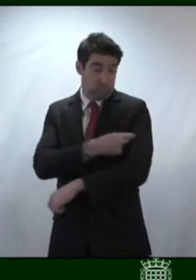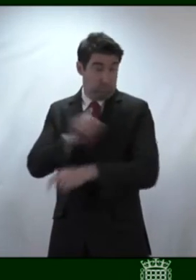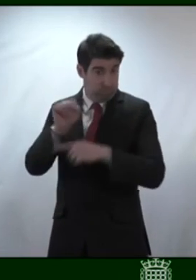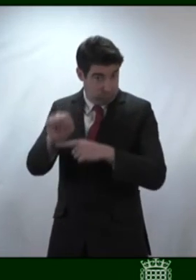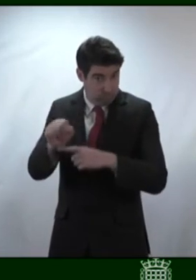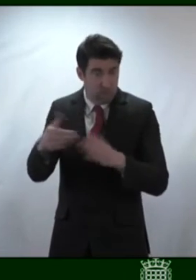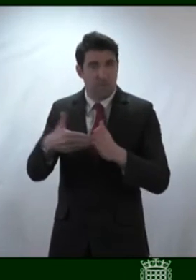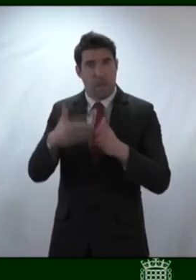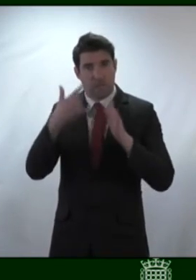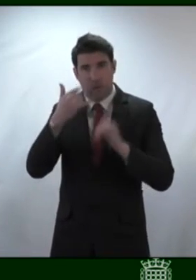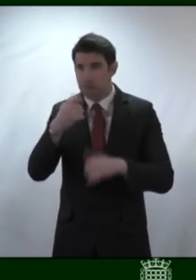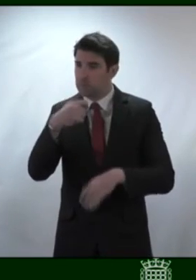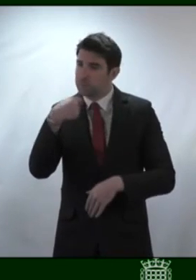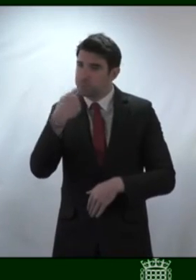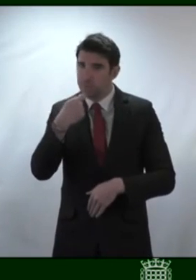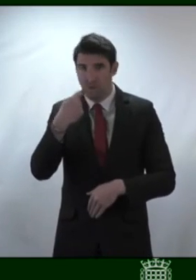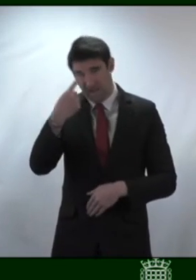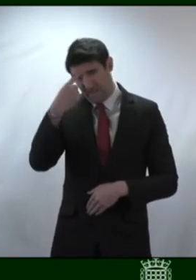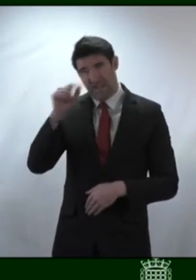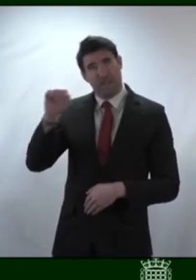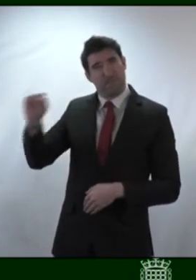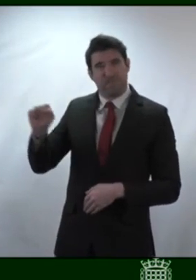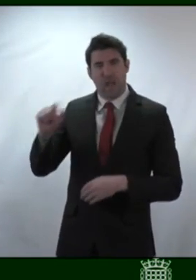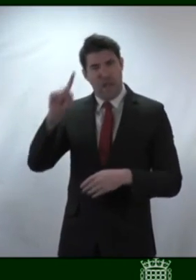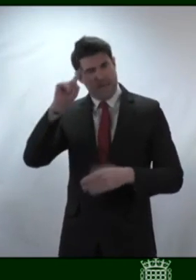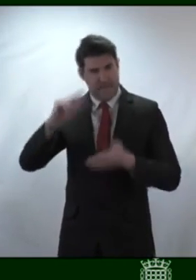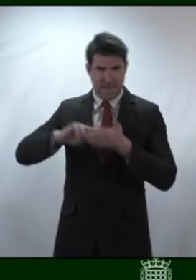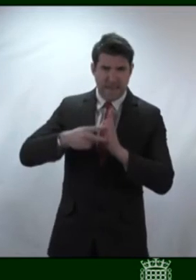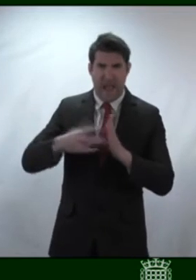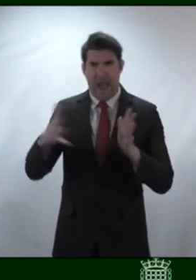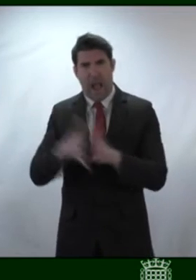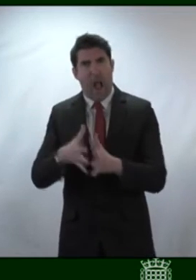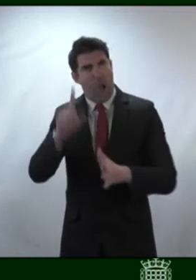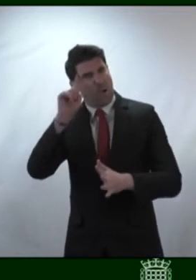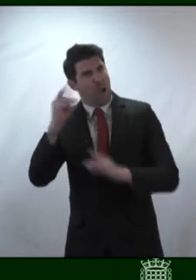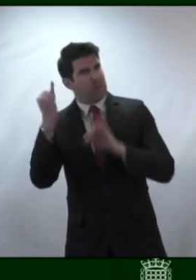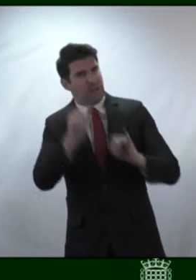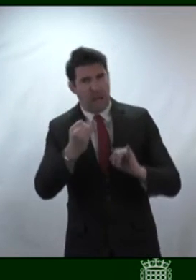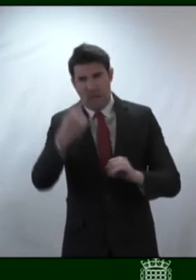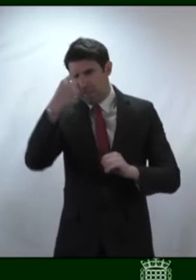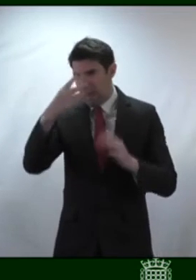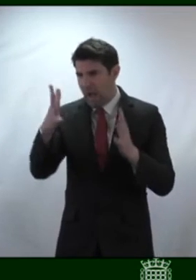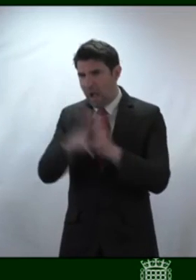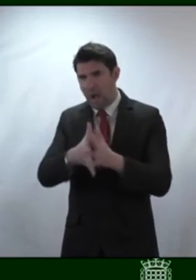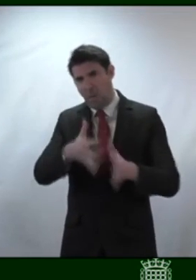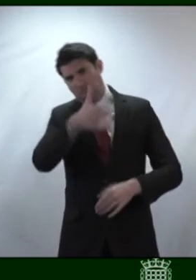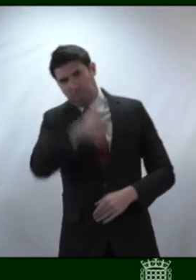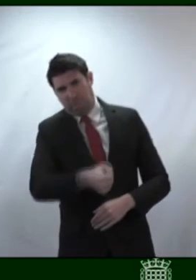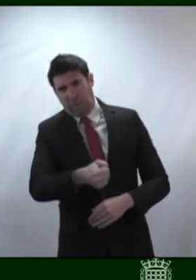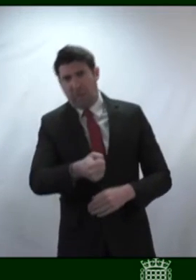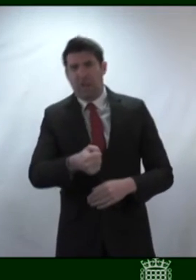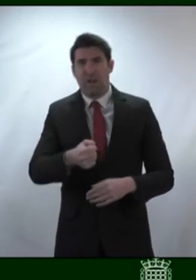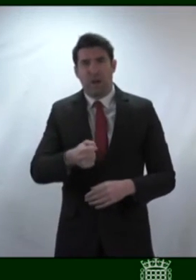employed supporting those wonderful initiatives, supporting community testing, encouraging people